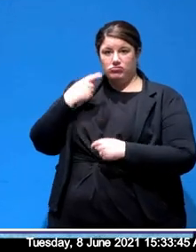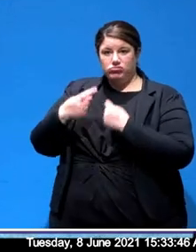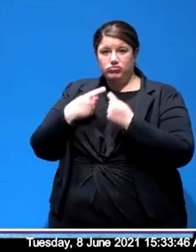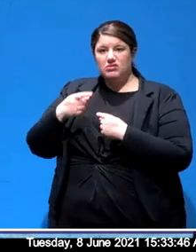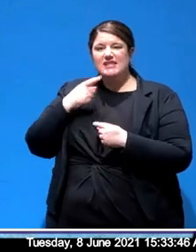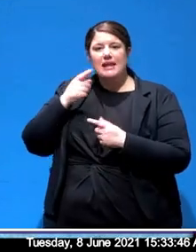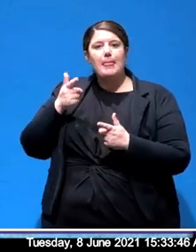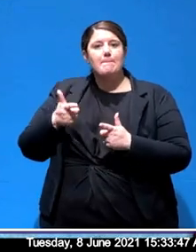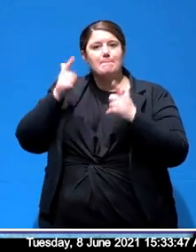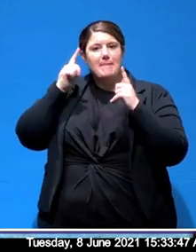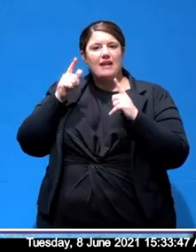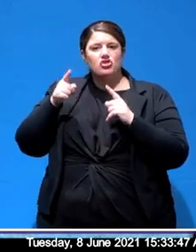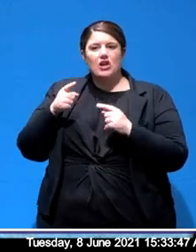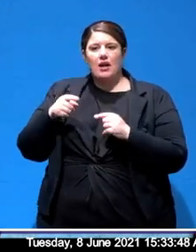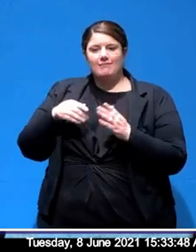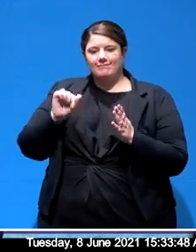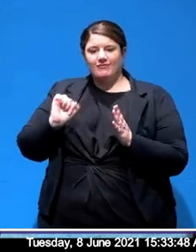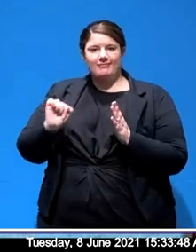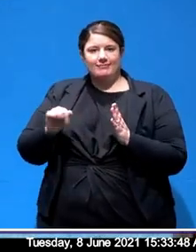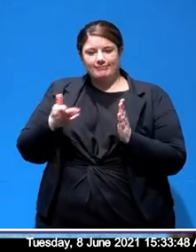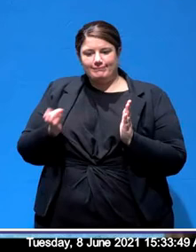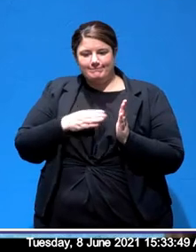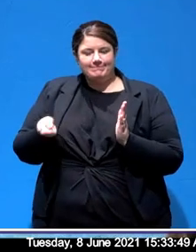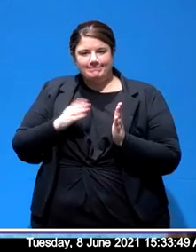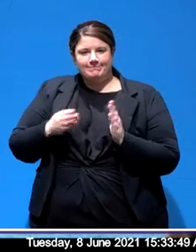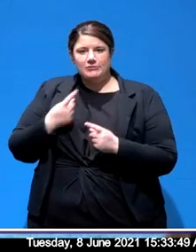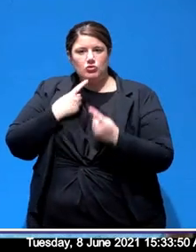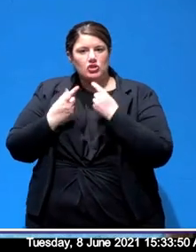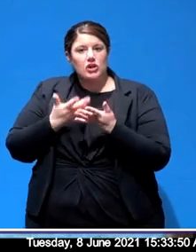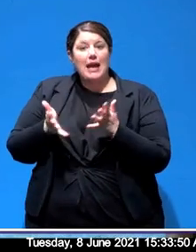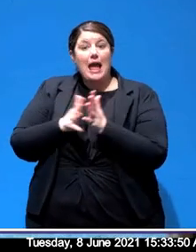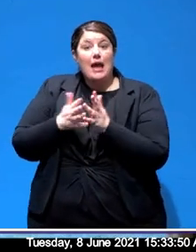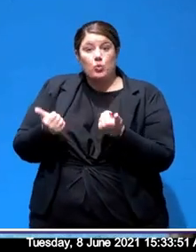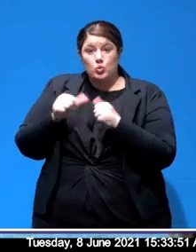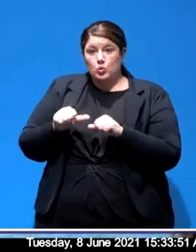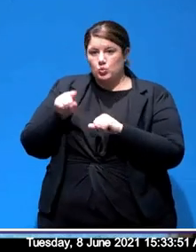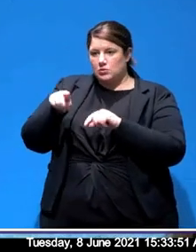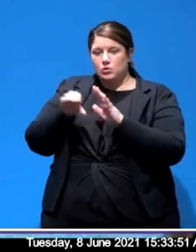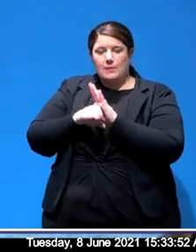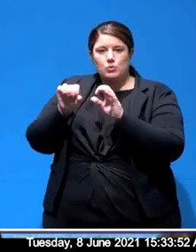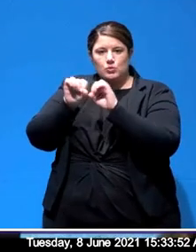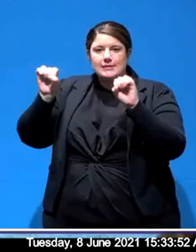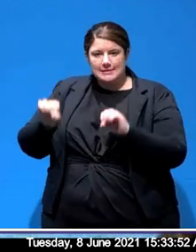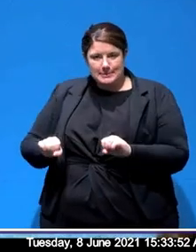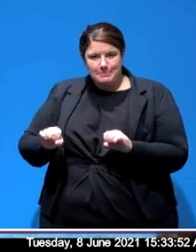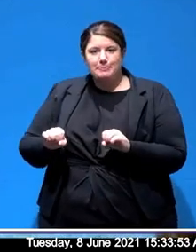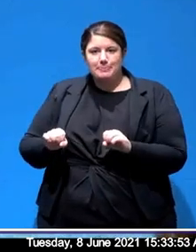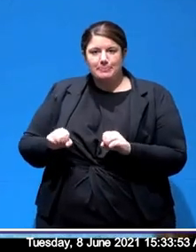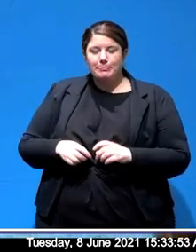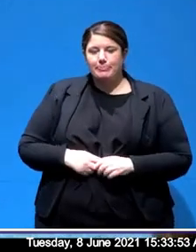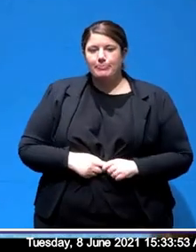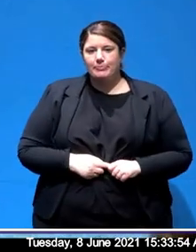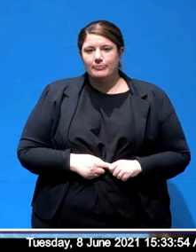manual, so this is for the people at a level above the operator or the